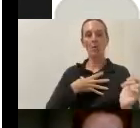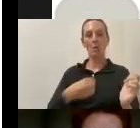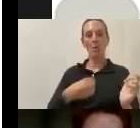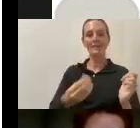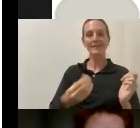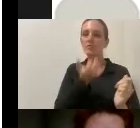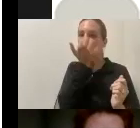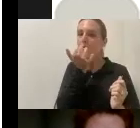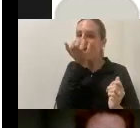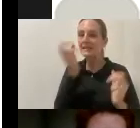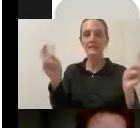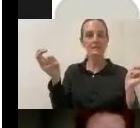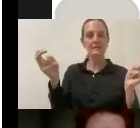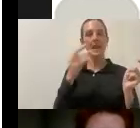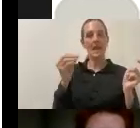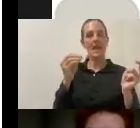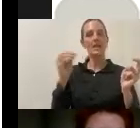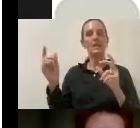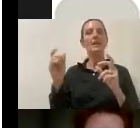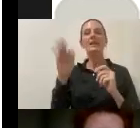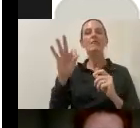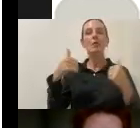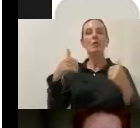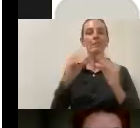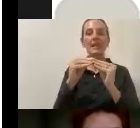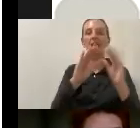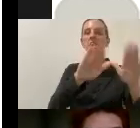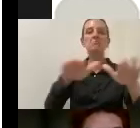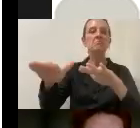You go to the hill with the white grass and the name for the Wabasca river.